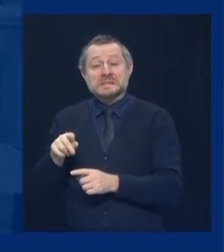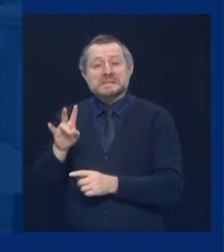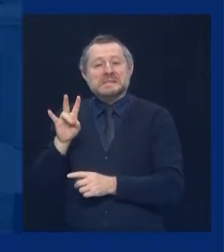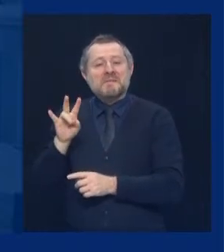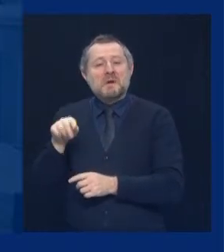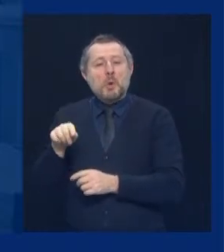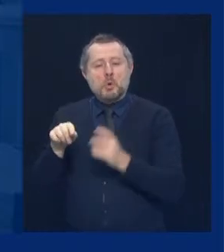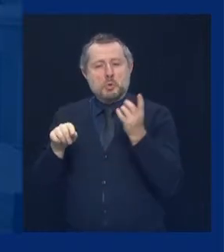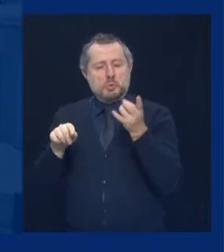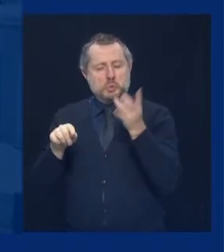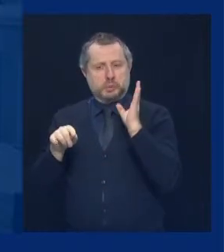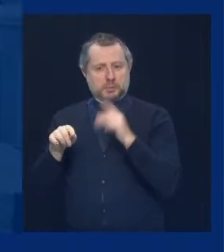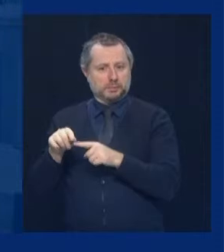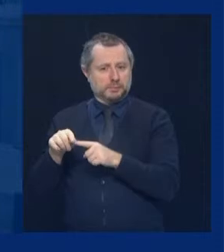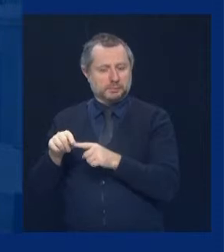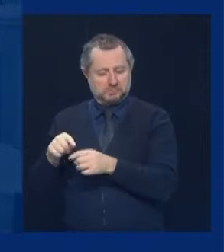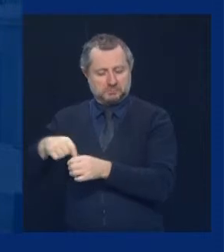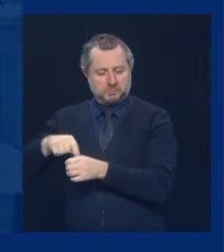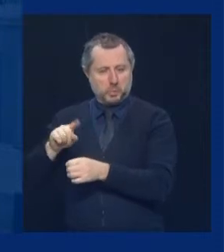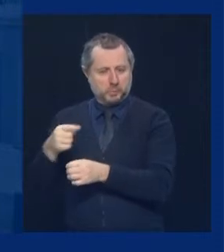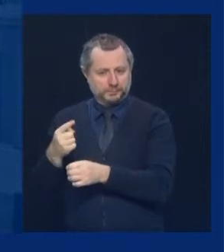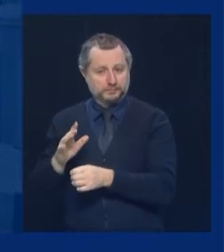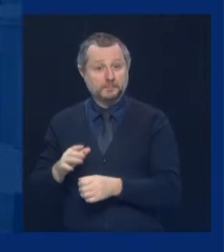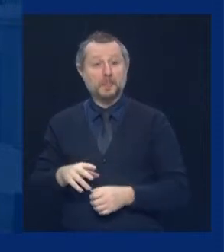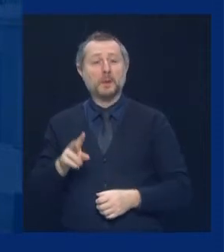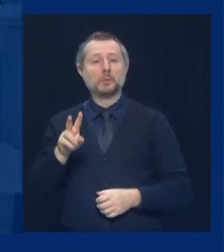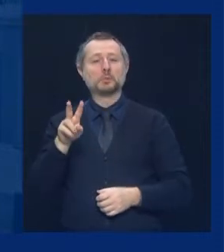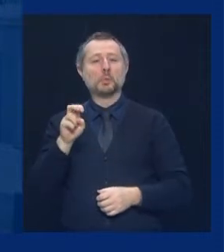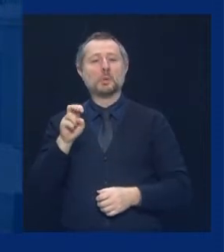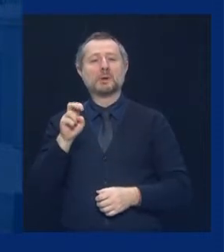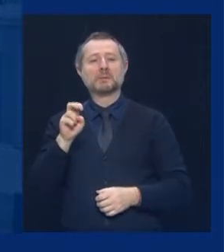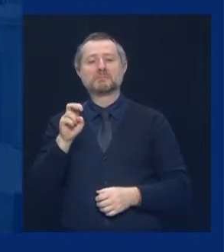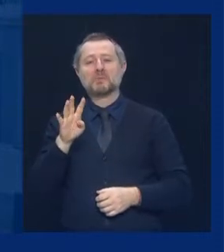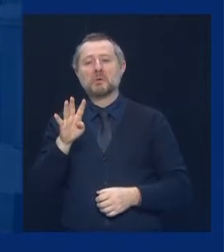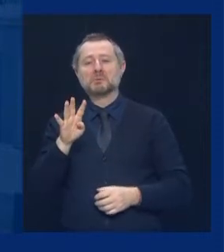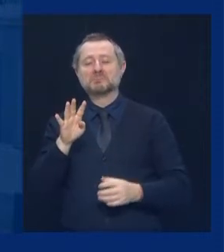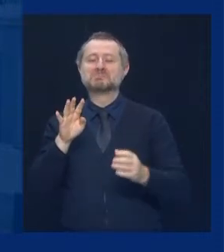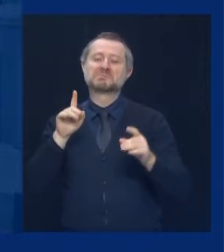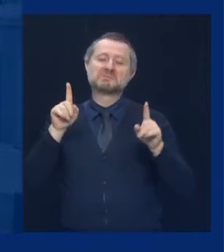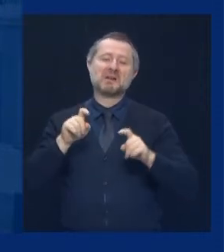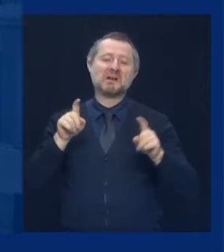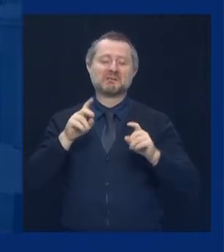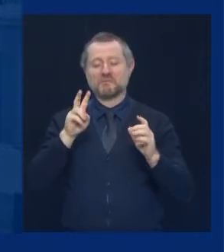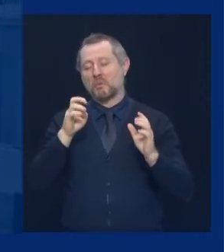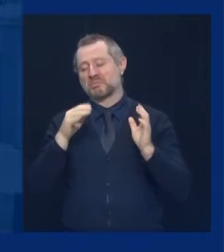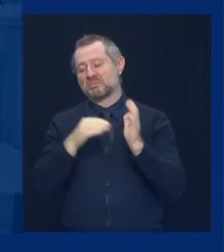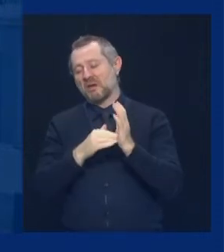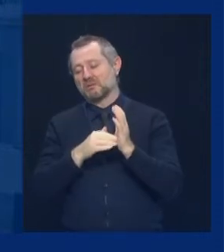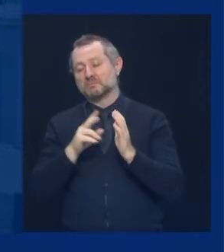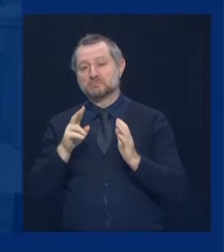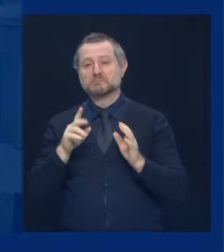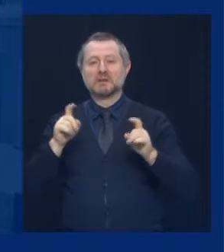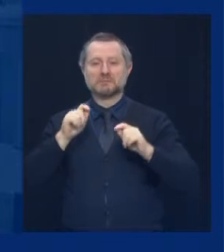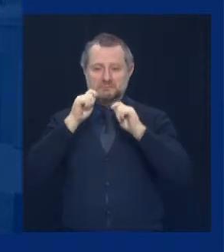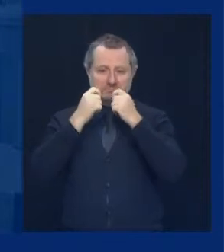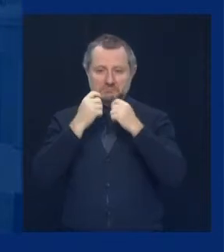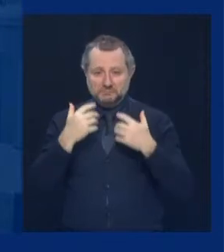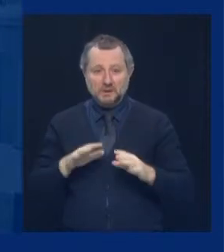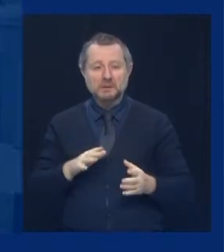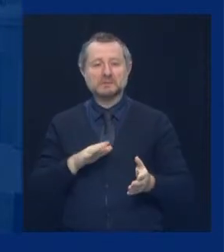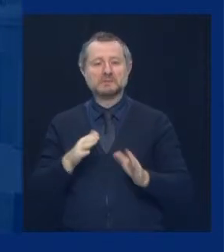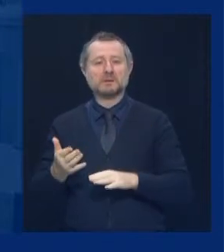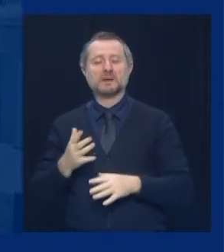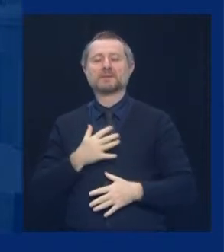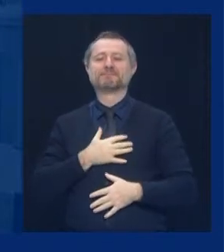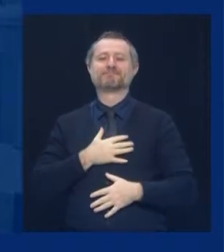POSITIVITY MICROCLUSTERS 7.09,